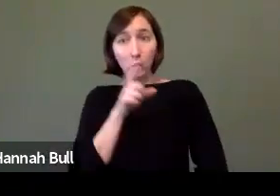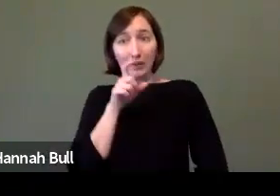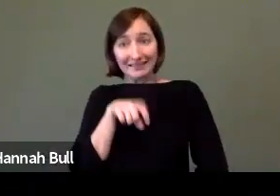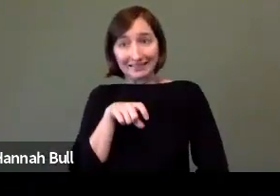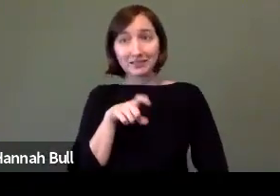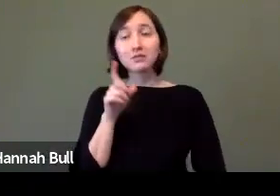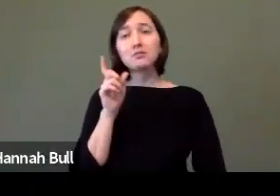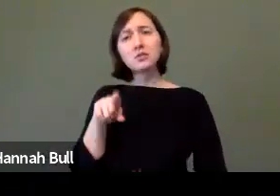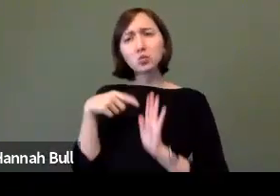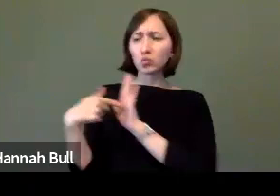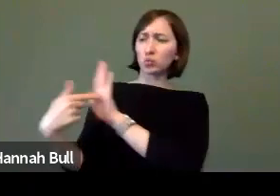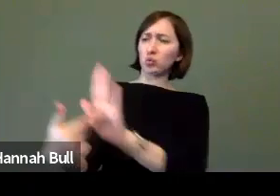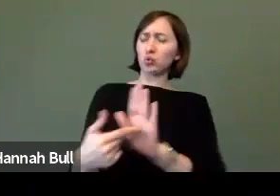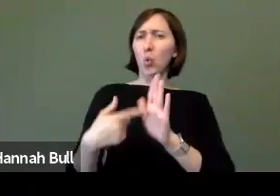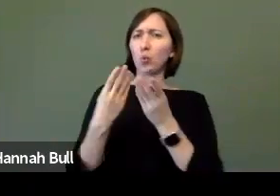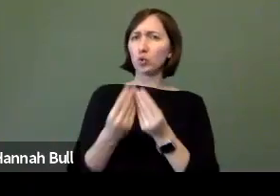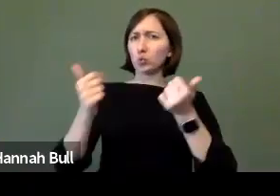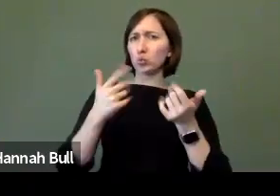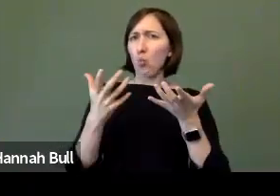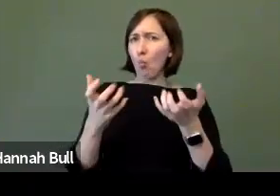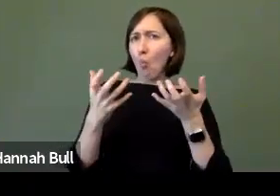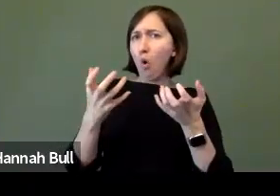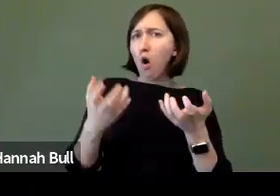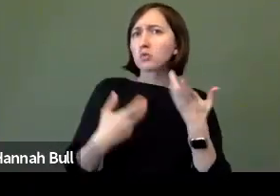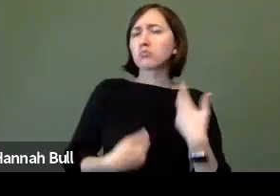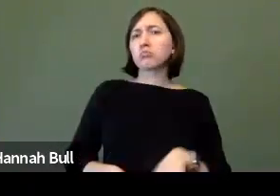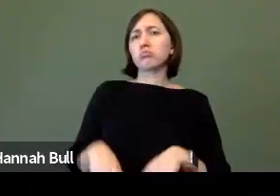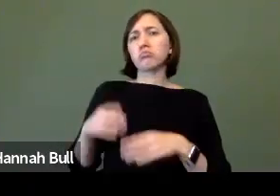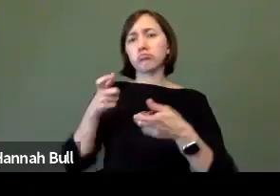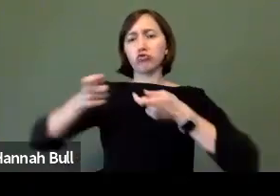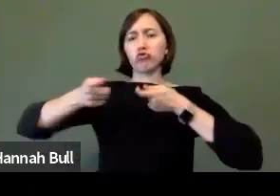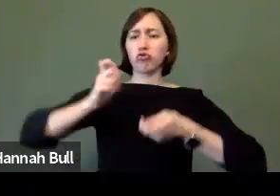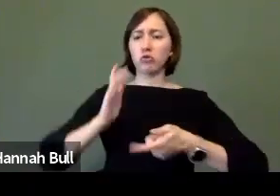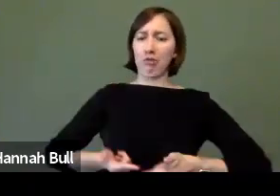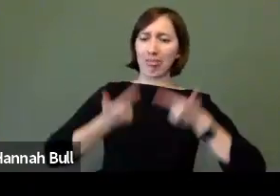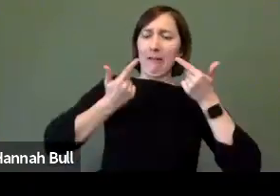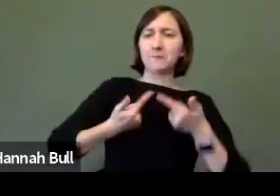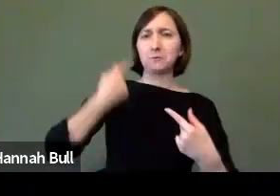need to be in charge of our lives, think and speak for ourselves just as everybody else does.